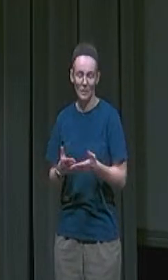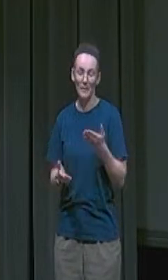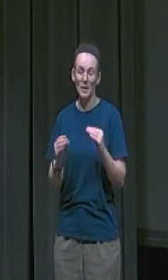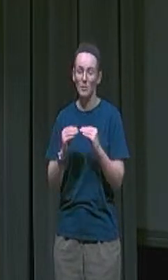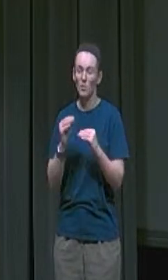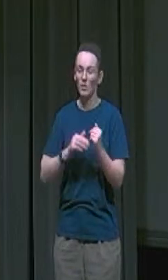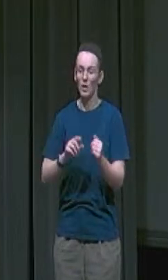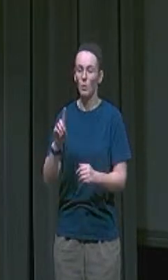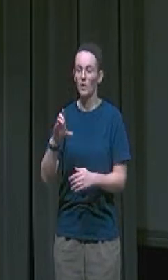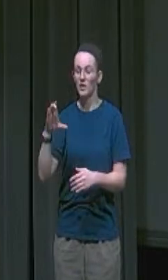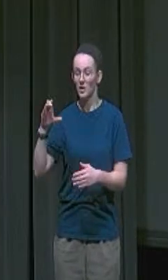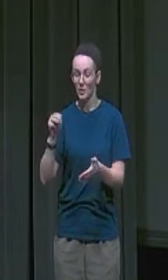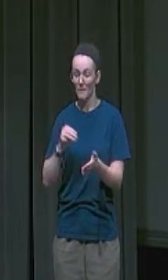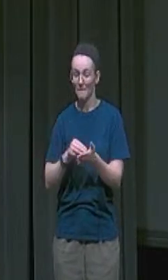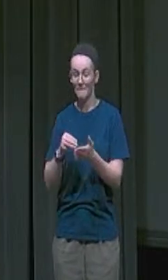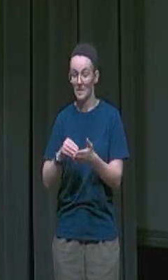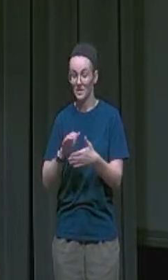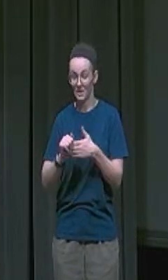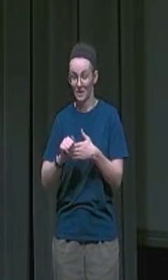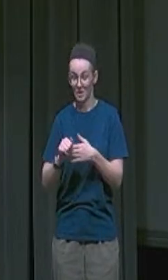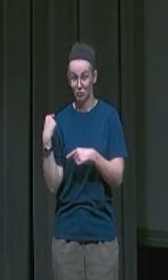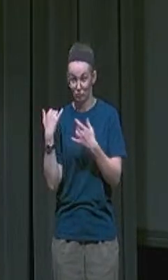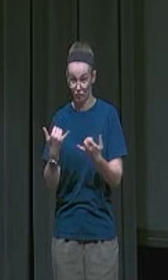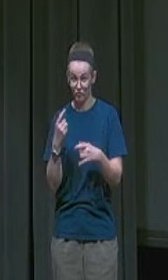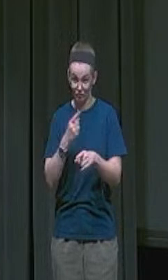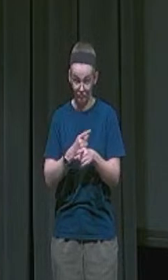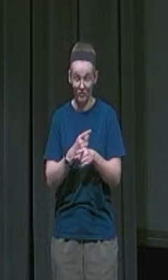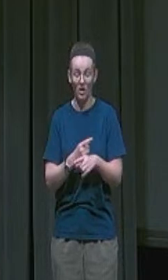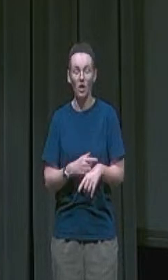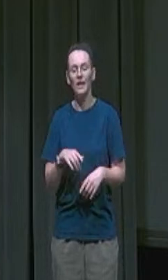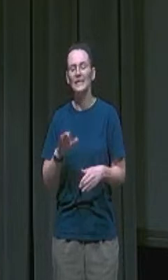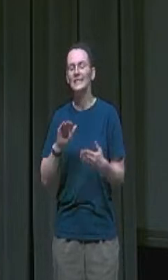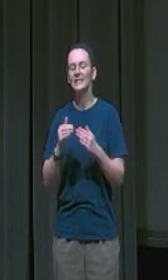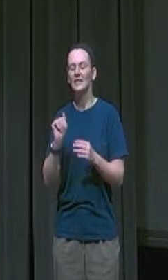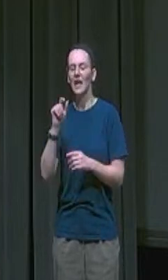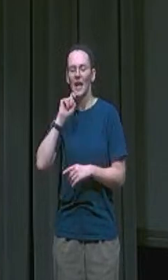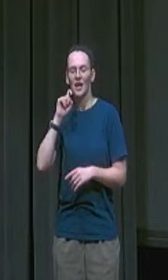million I would think so far the City of Akron's contribution I mean there are so many partners